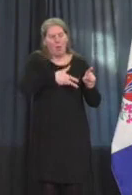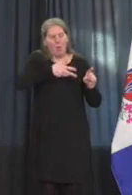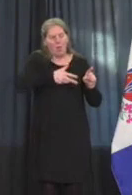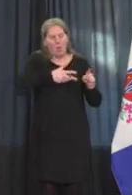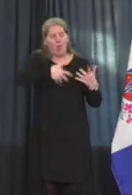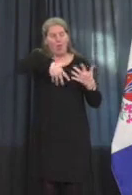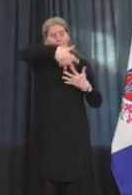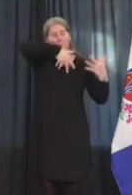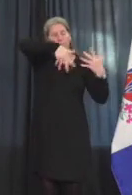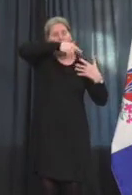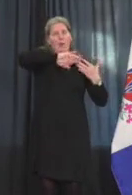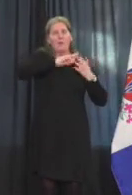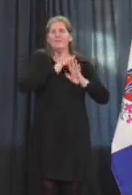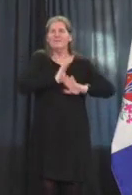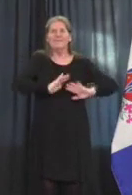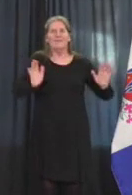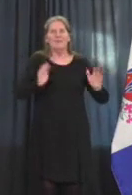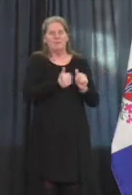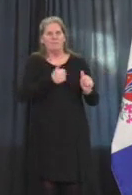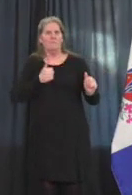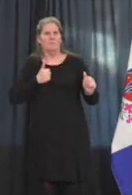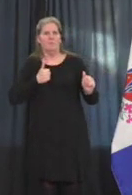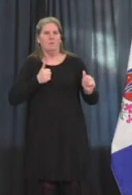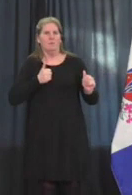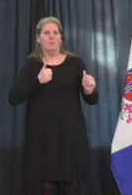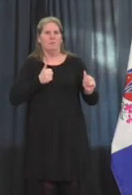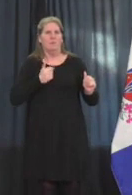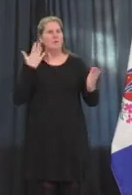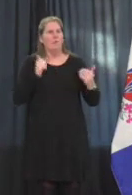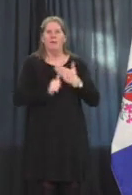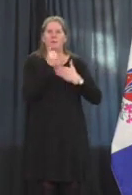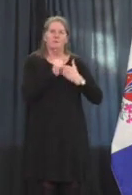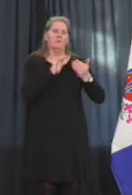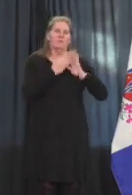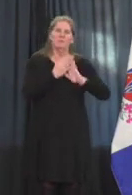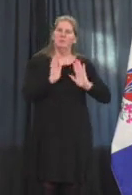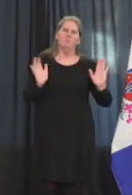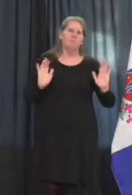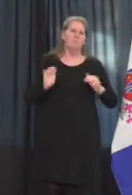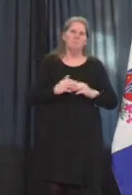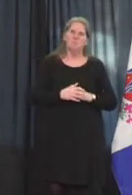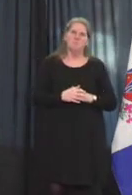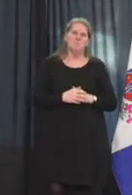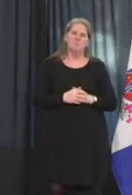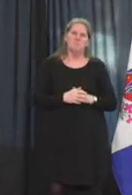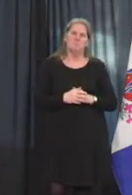COMMUNITIES IN A WAY THAT WOULD PUT OUR COMMUNITIES AT RISK. DO YOU HAVE A FOLLOWUP TO